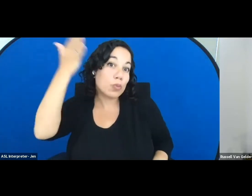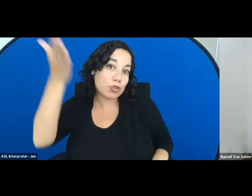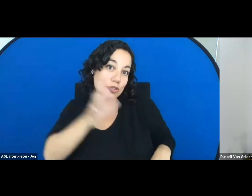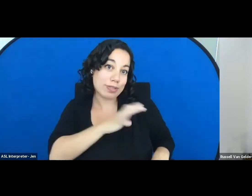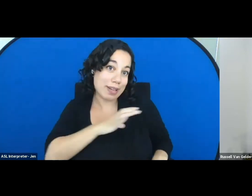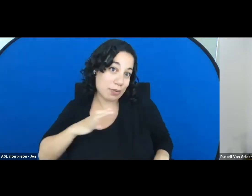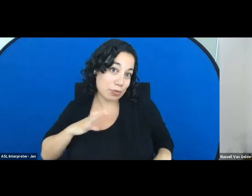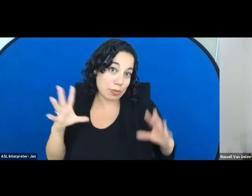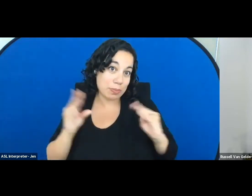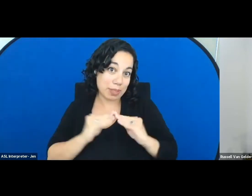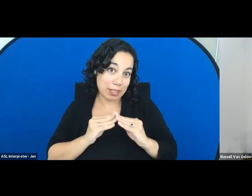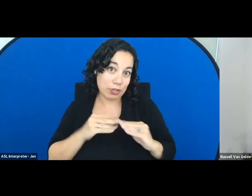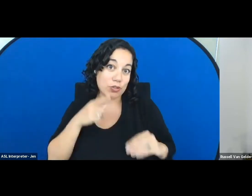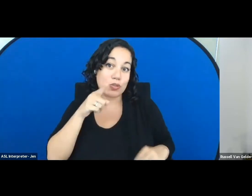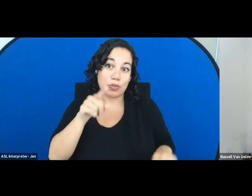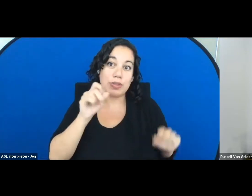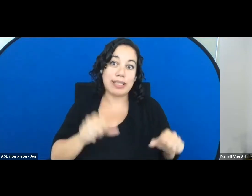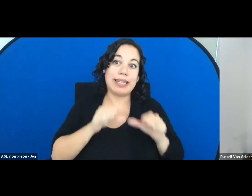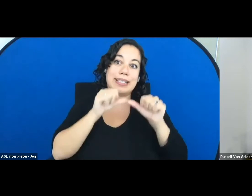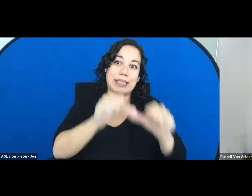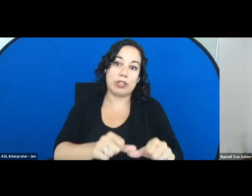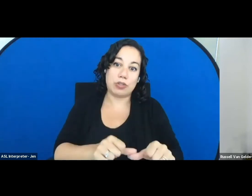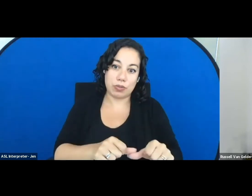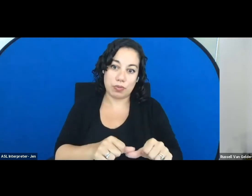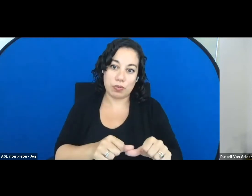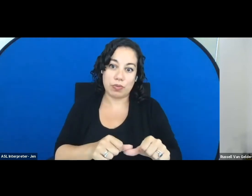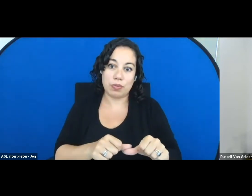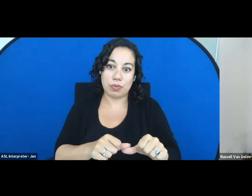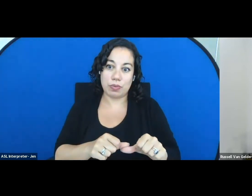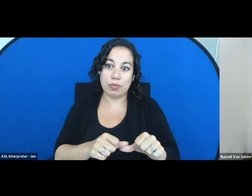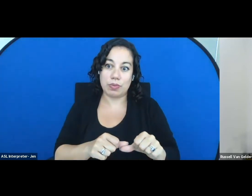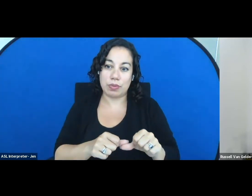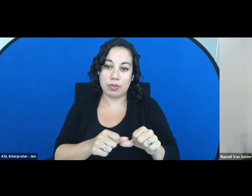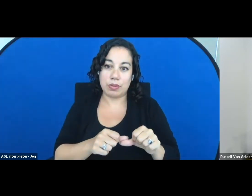so that you can continue to be that active liaison for us.